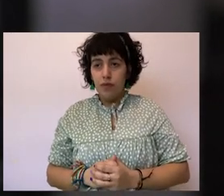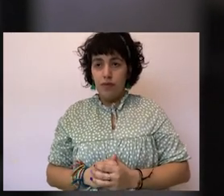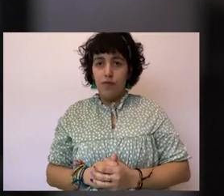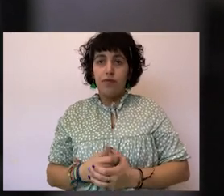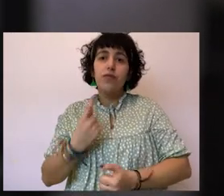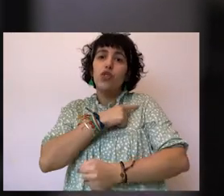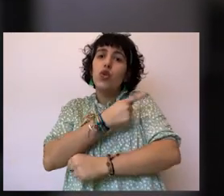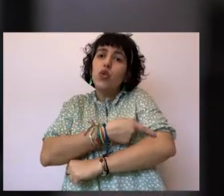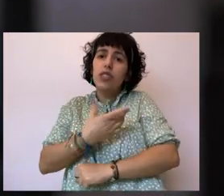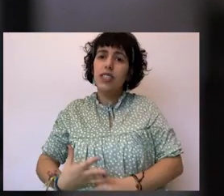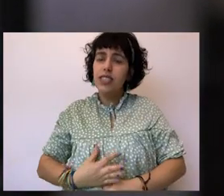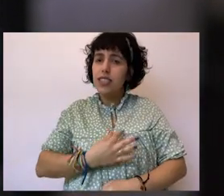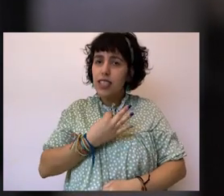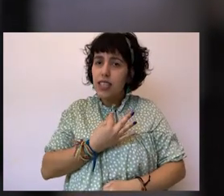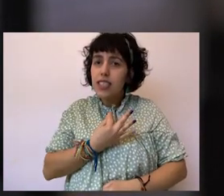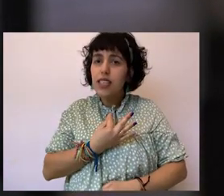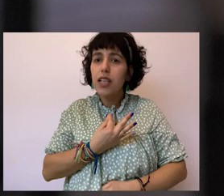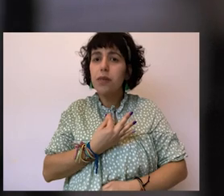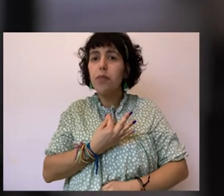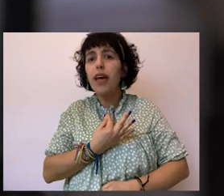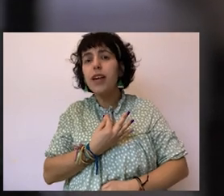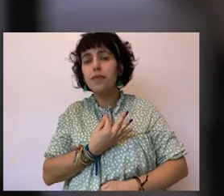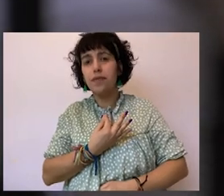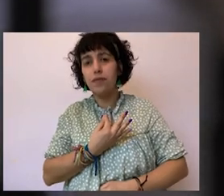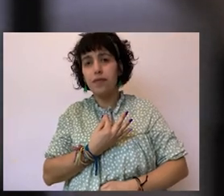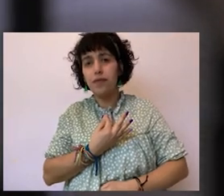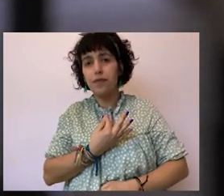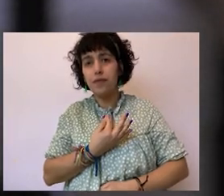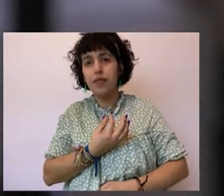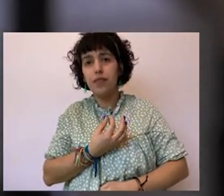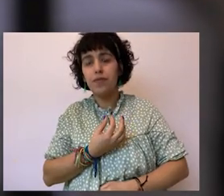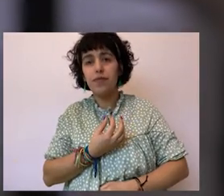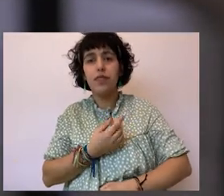Feeling strong... Of course, I don't mean giving reactions by saying "strong"